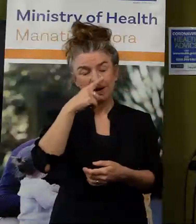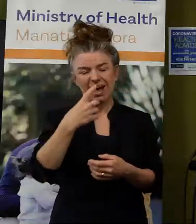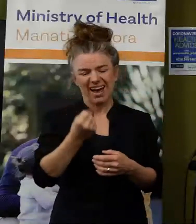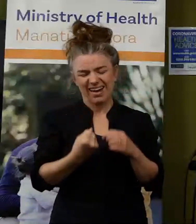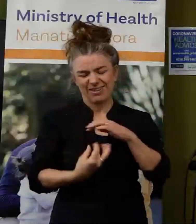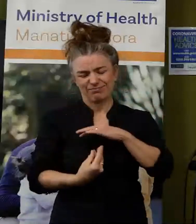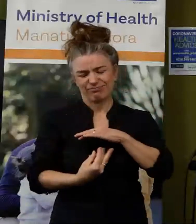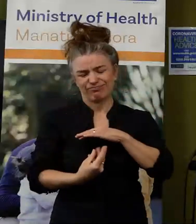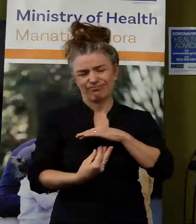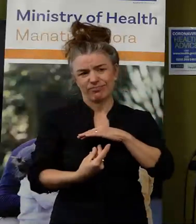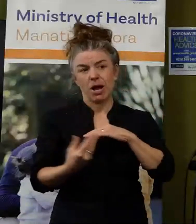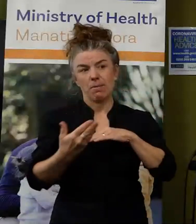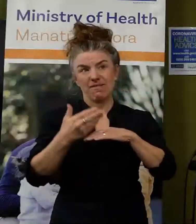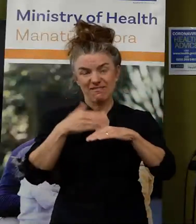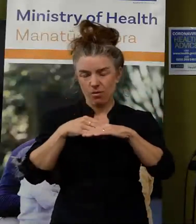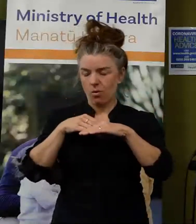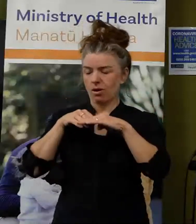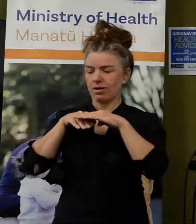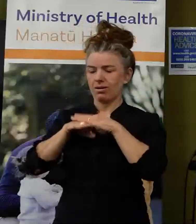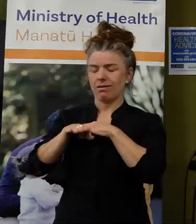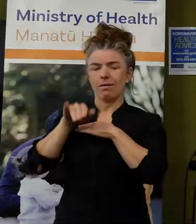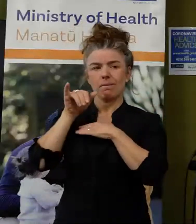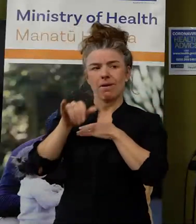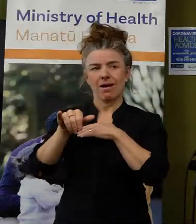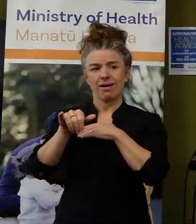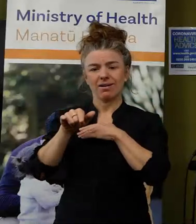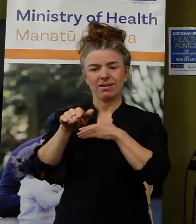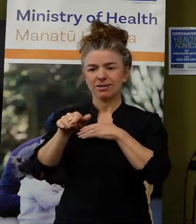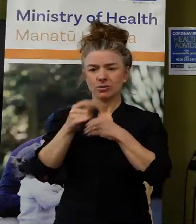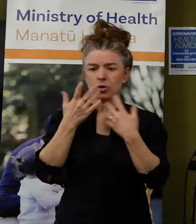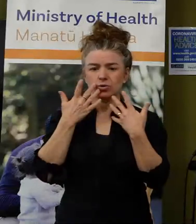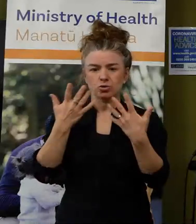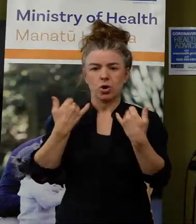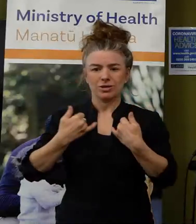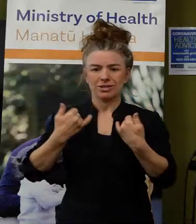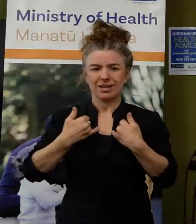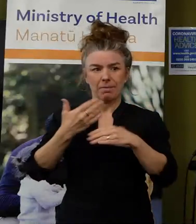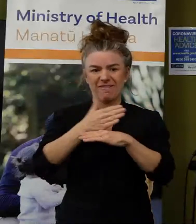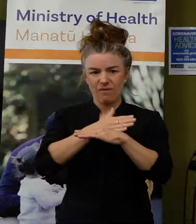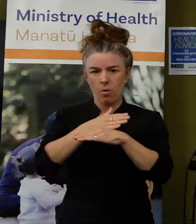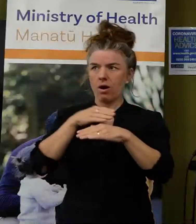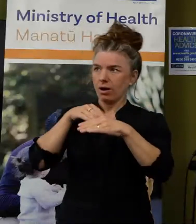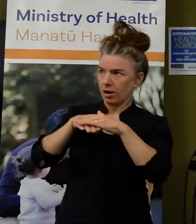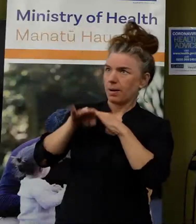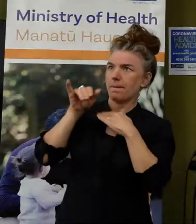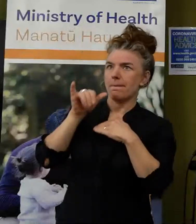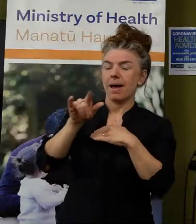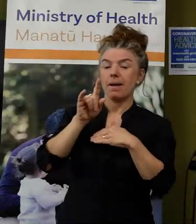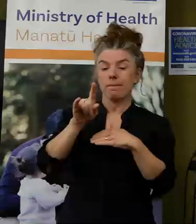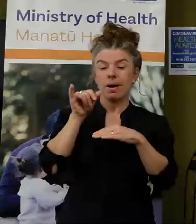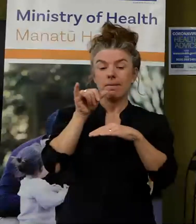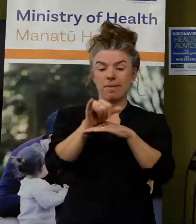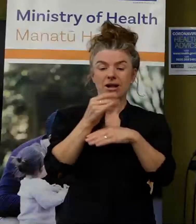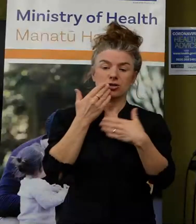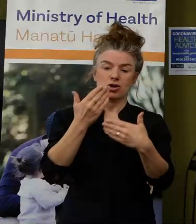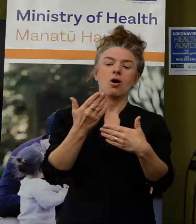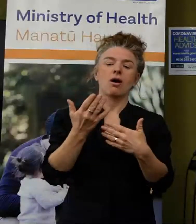the infection before they got on. They were not symptomatic and didn't test positive then, but have subsequently. The Ministry of Health has said that it's